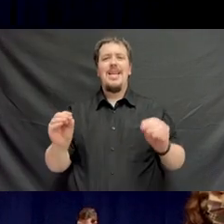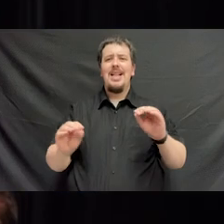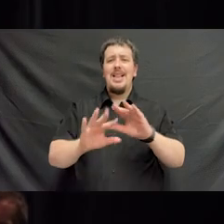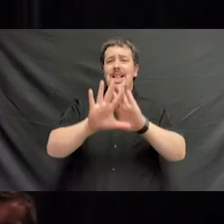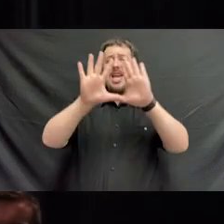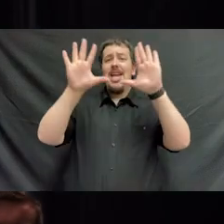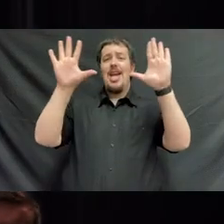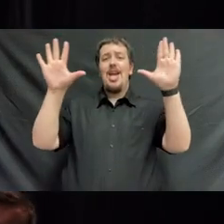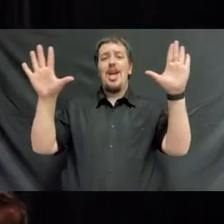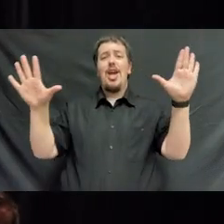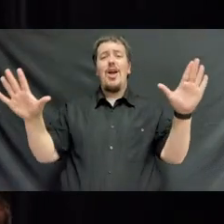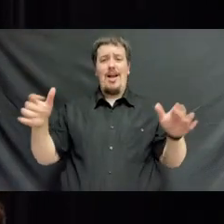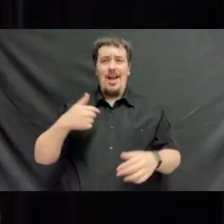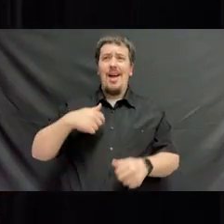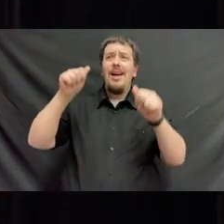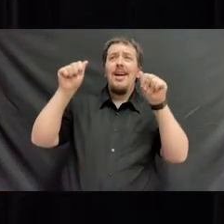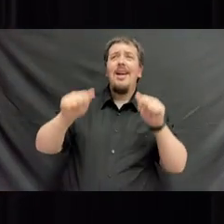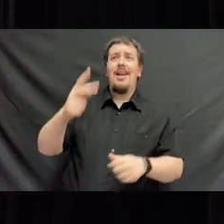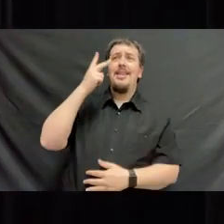I can see the light